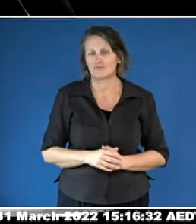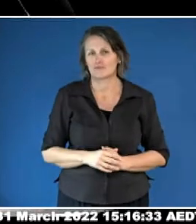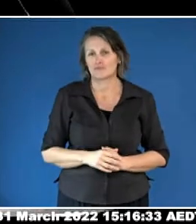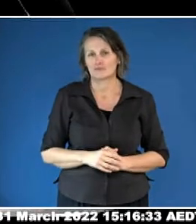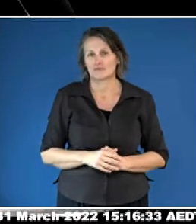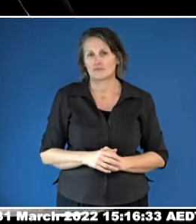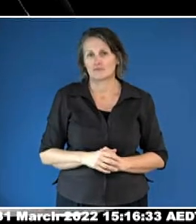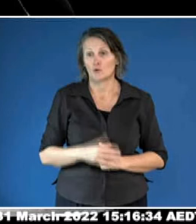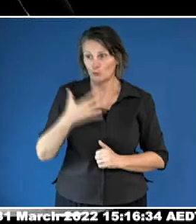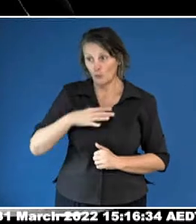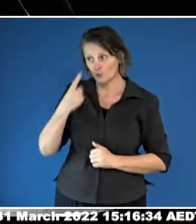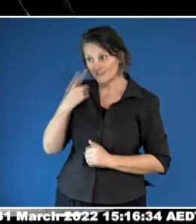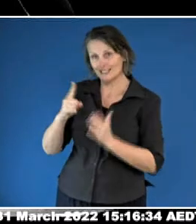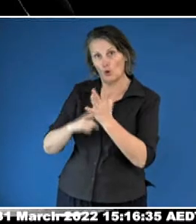We want - that enable lawful forms of violence.